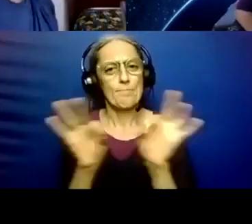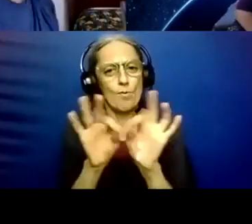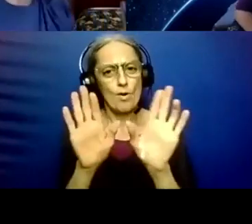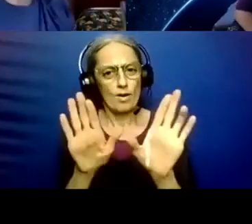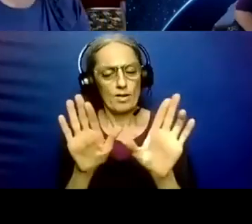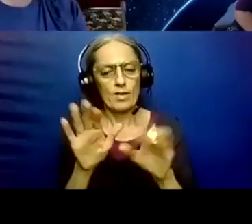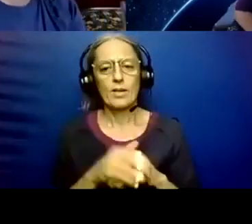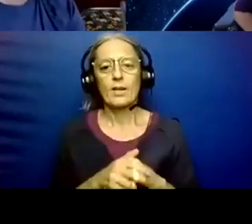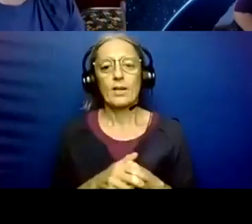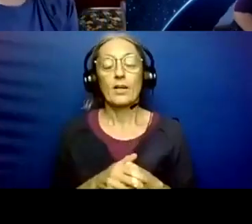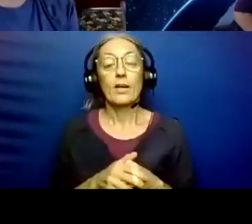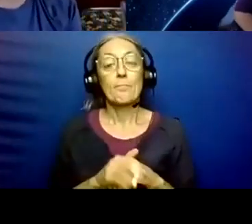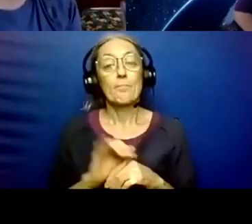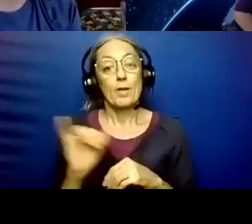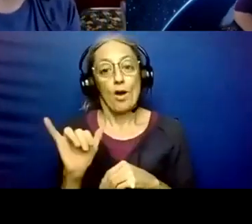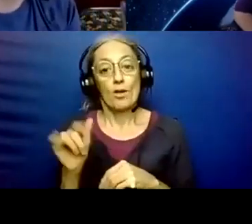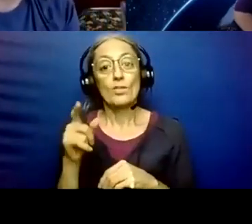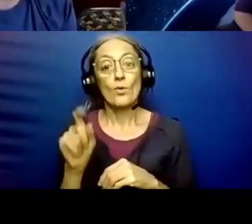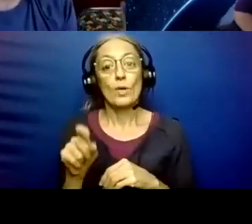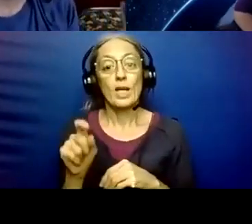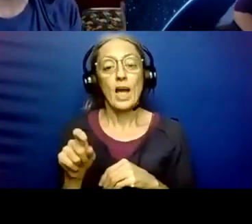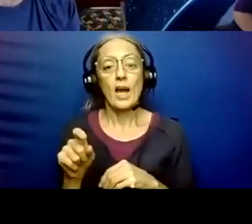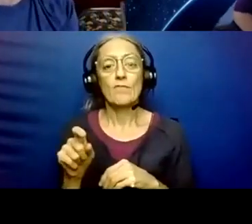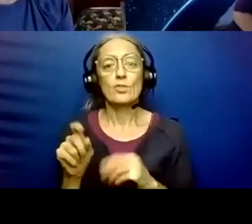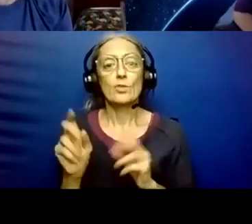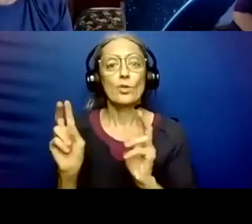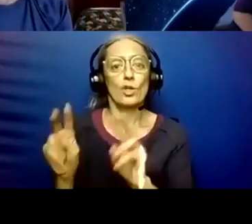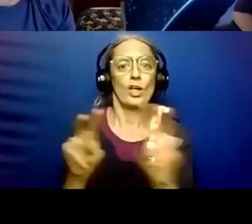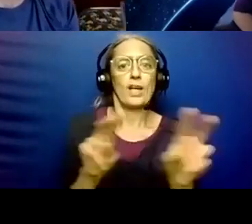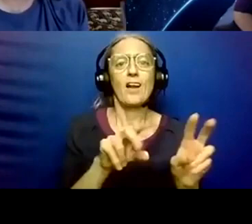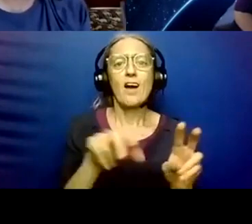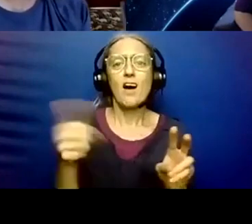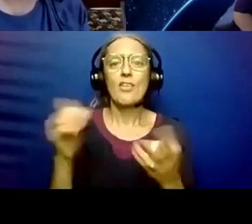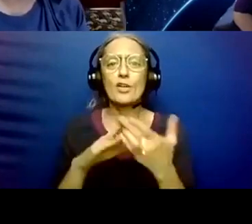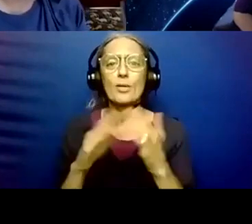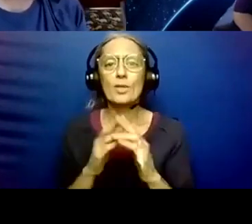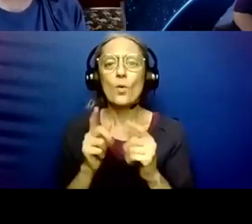looking at the organizations in communities that people use.